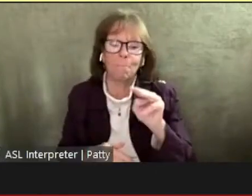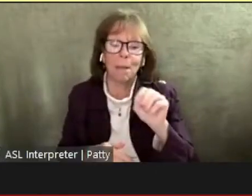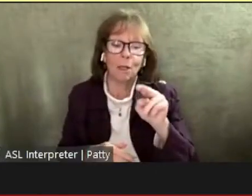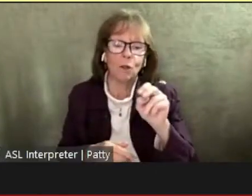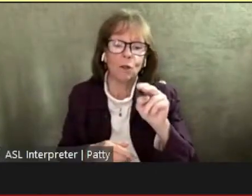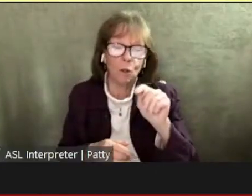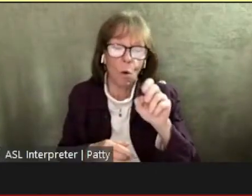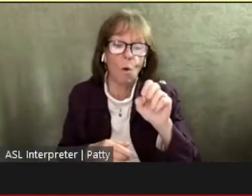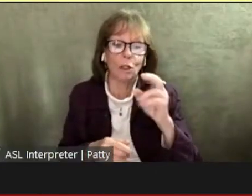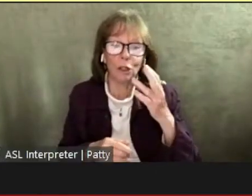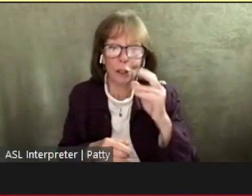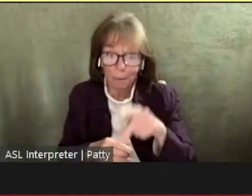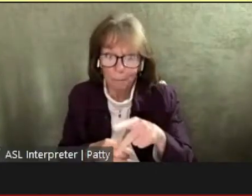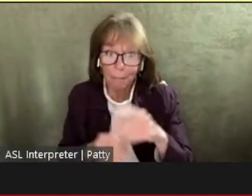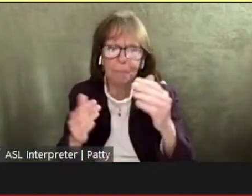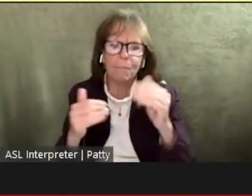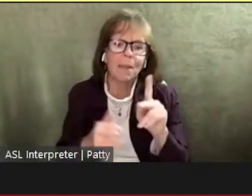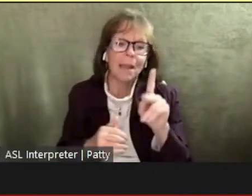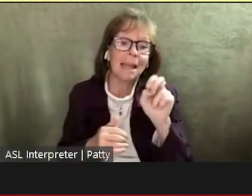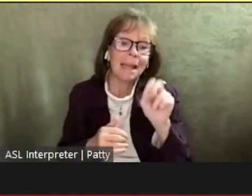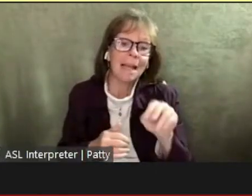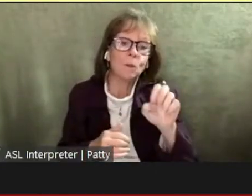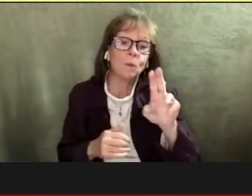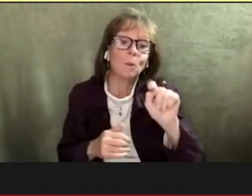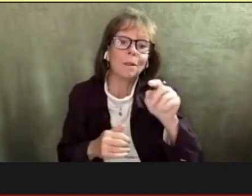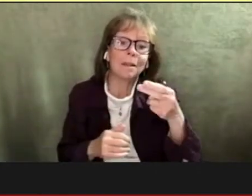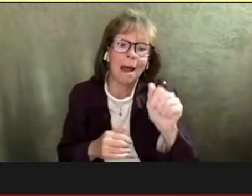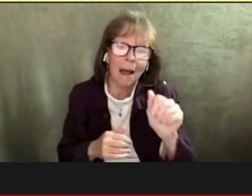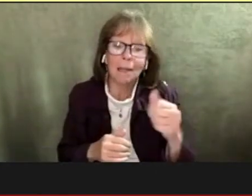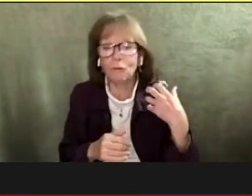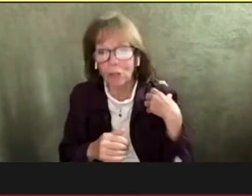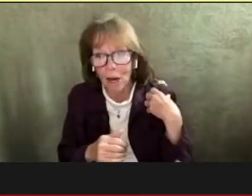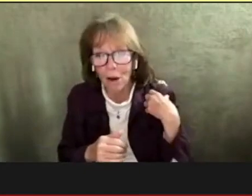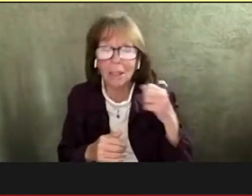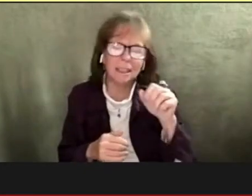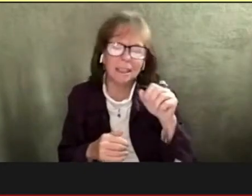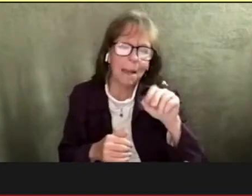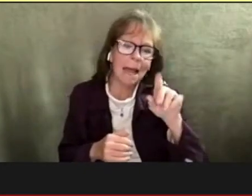And Sutha is the co-chair of the program and also of SMADIE like myself.